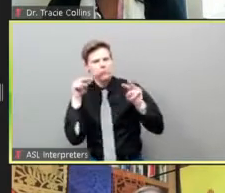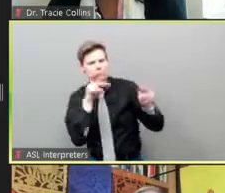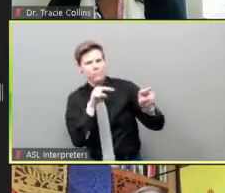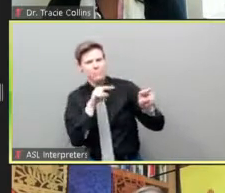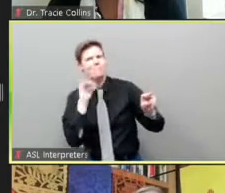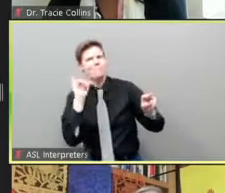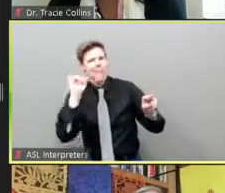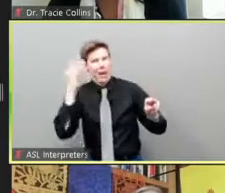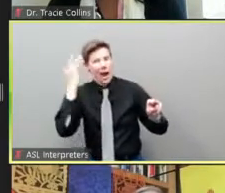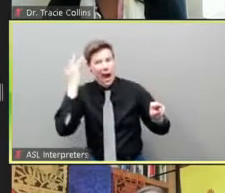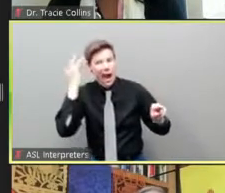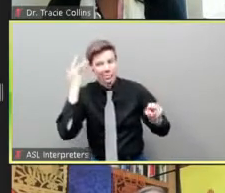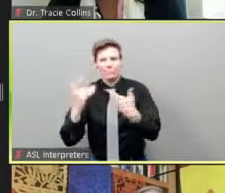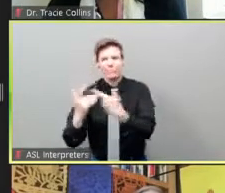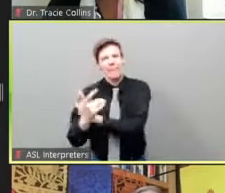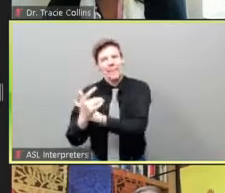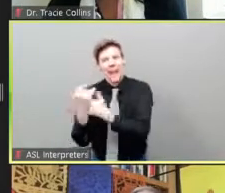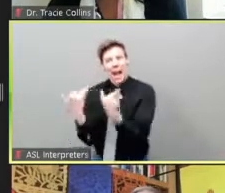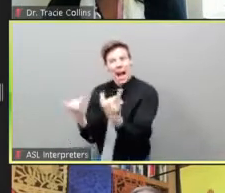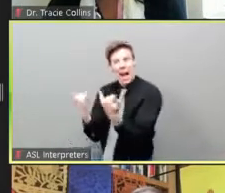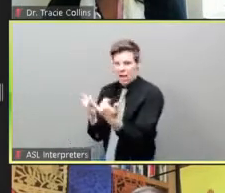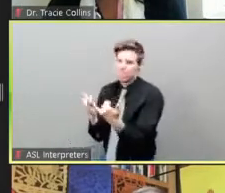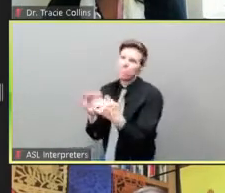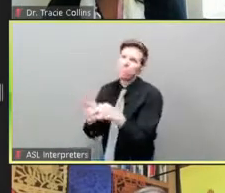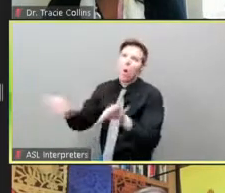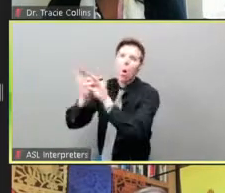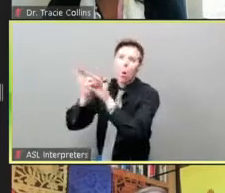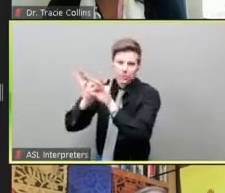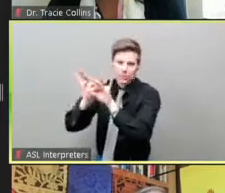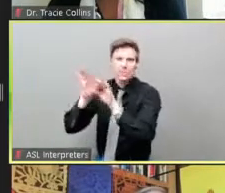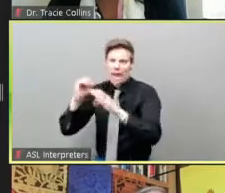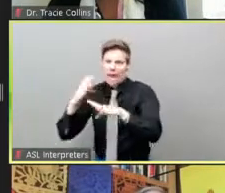likely to spread. Should underscored the importance of continuing to wear a